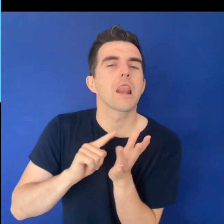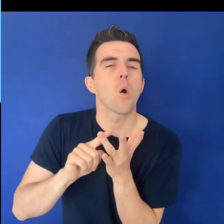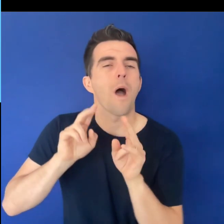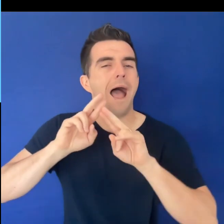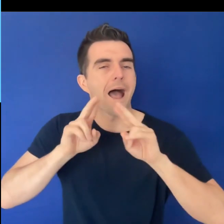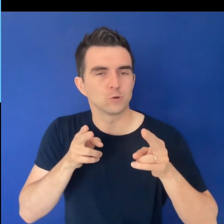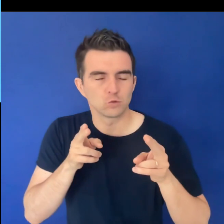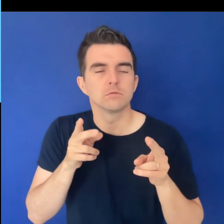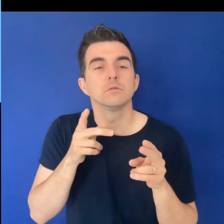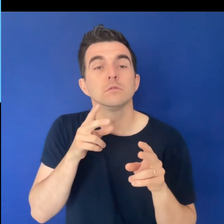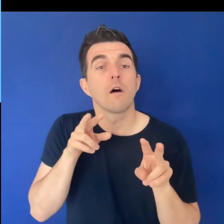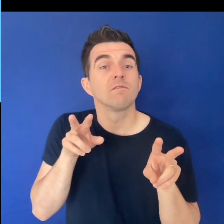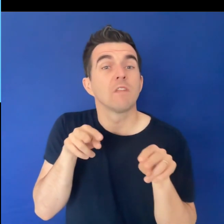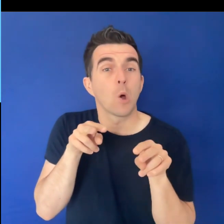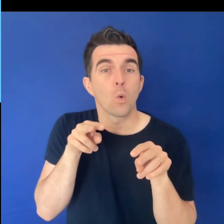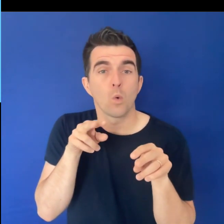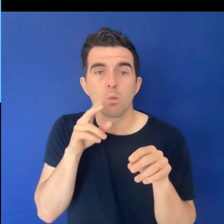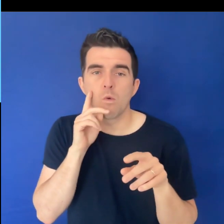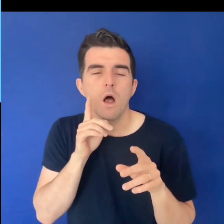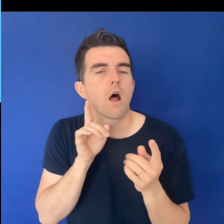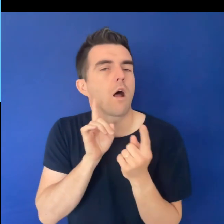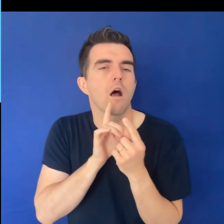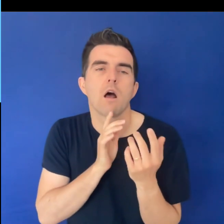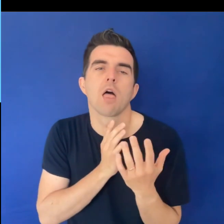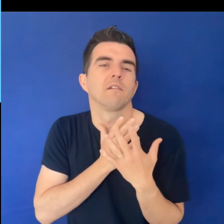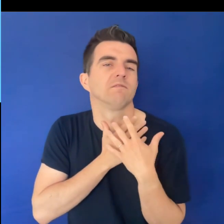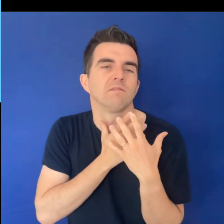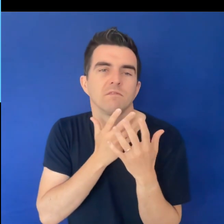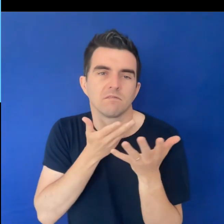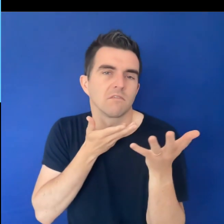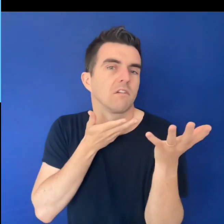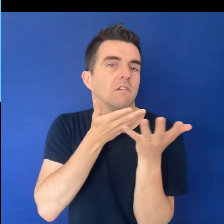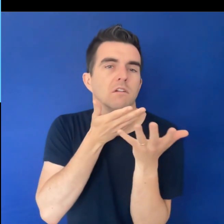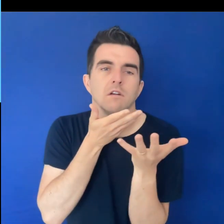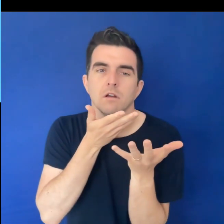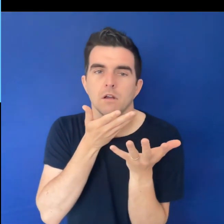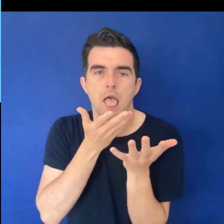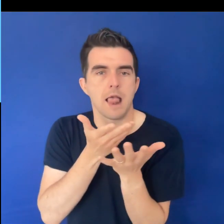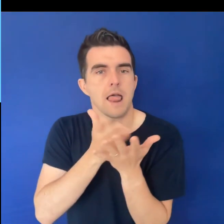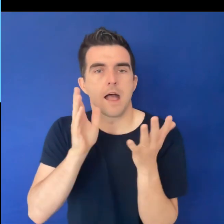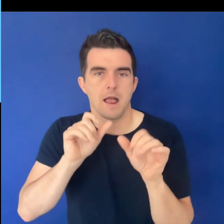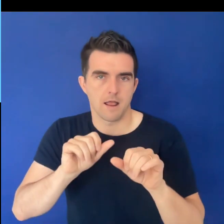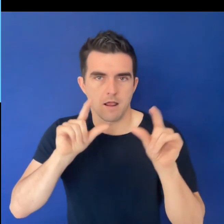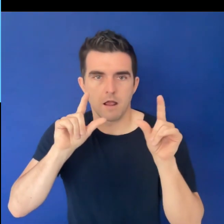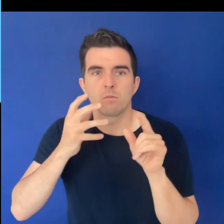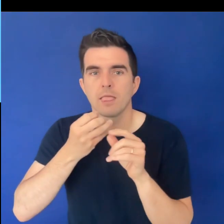You’ll video call loved ones and have branching conversations with them in a clear, sans serif font.